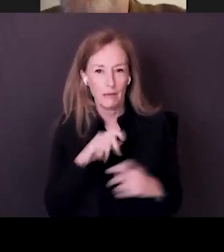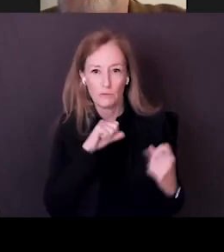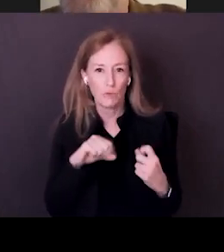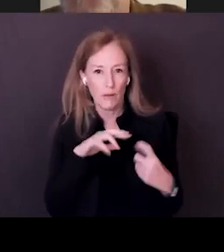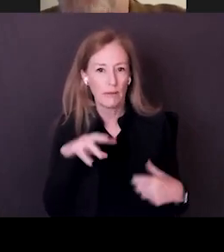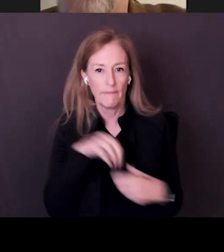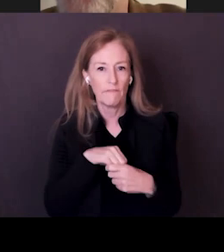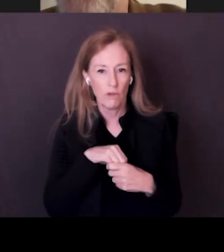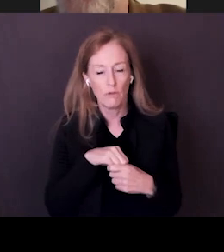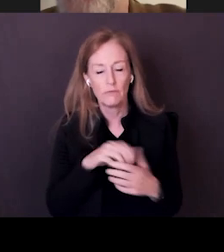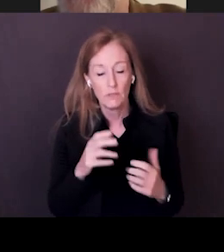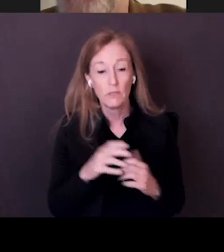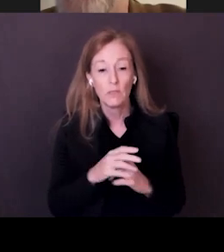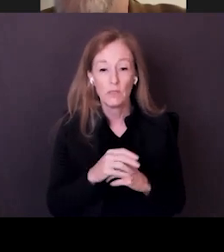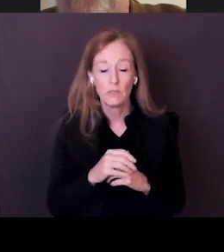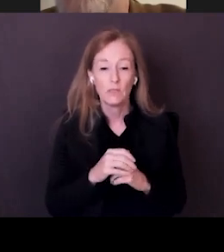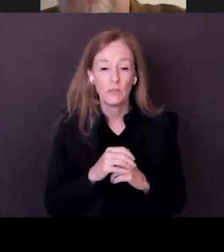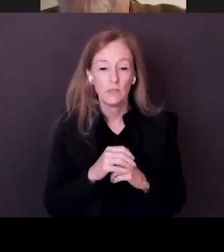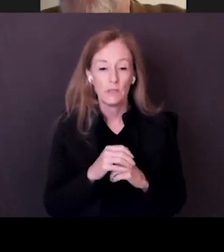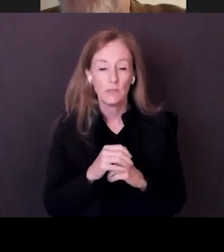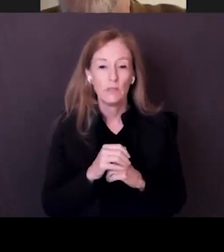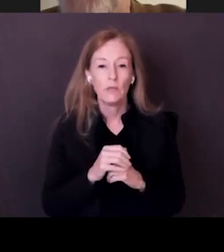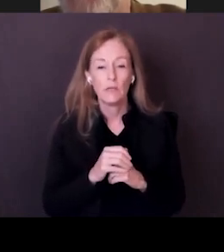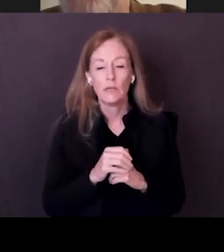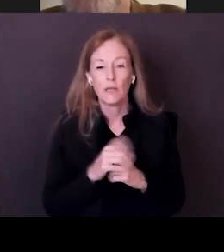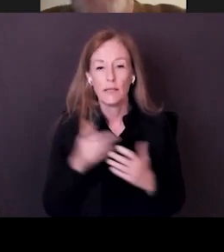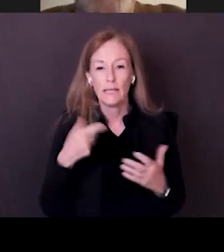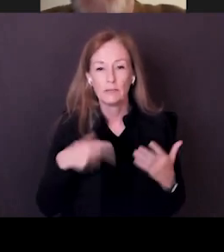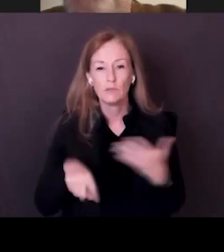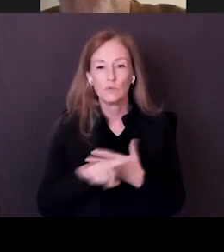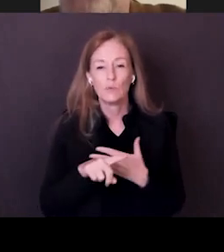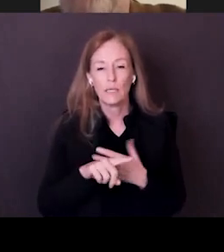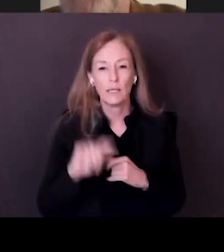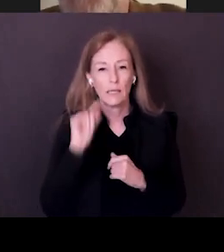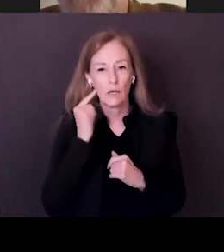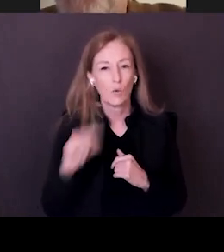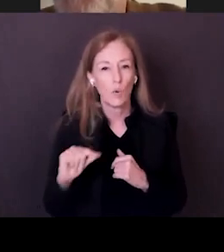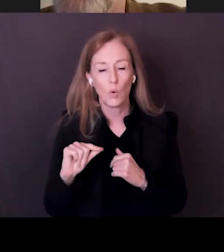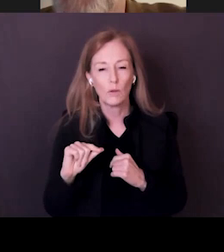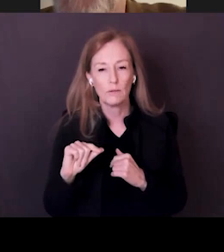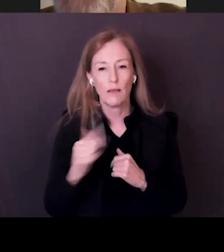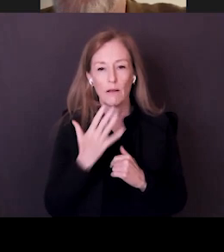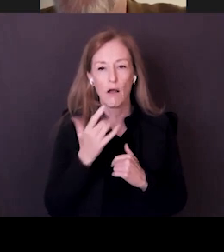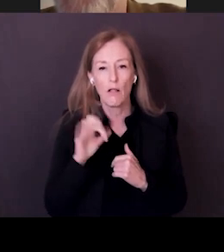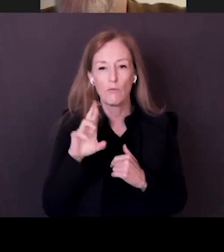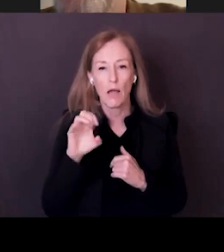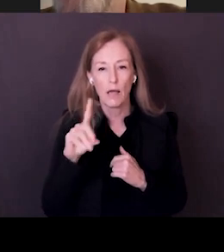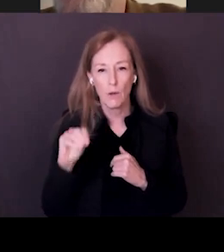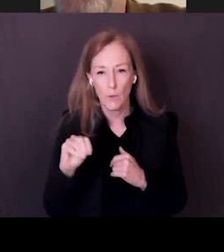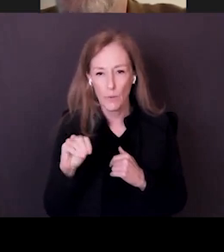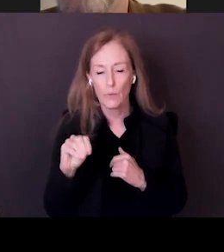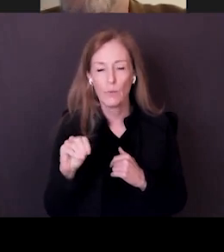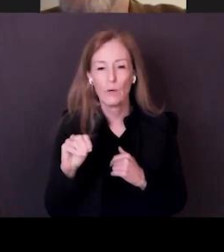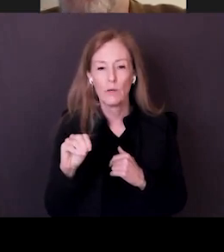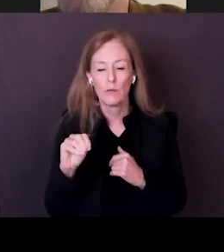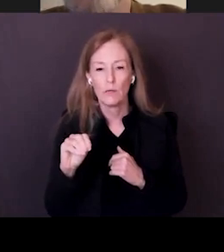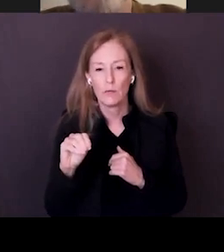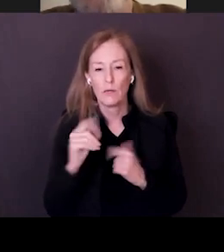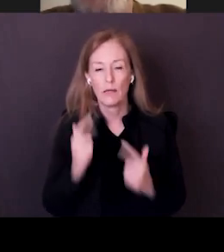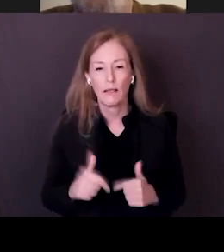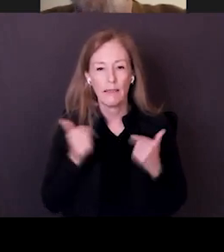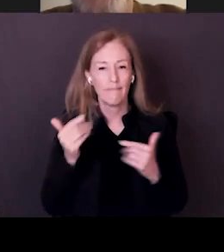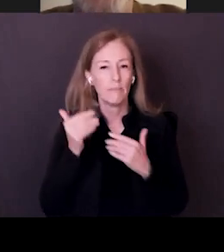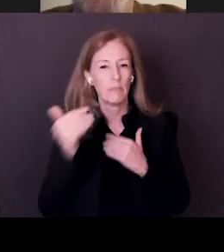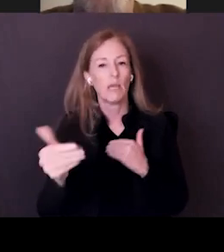ALSO, NEXT WEEK IN GOLDEN COLORADO A LIVING BEYOND SUICIDE, WHICH